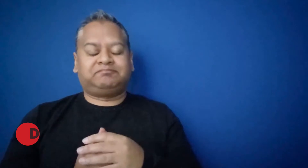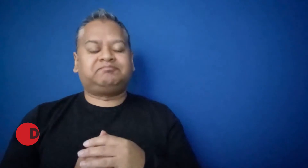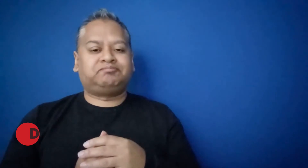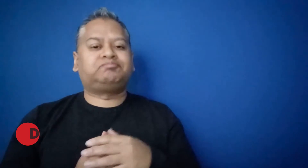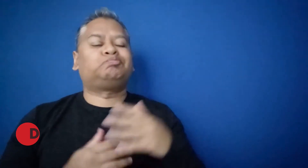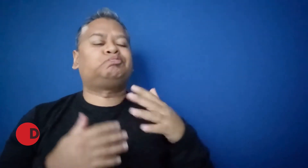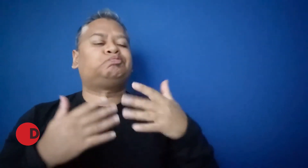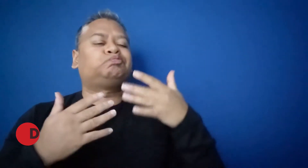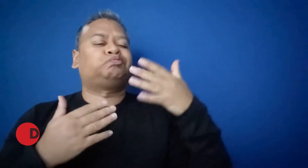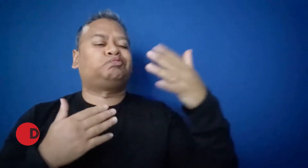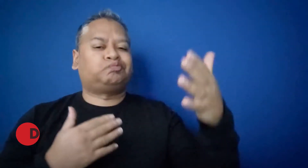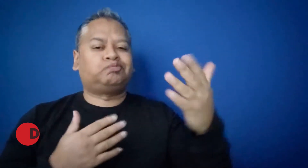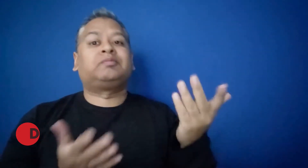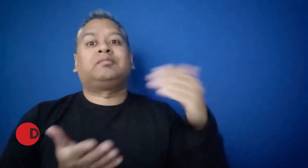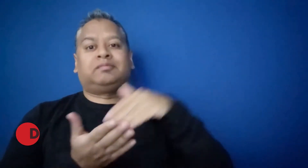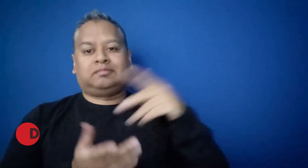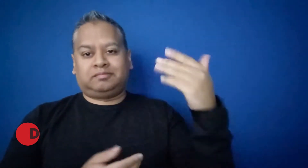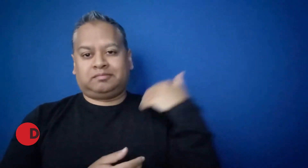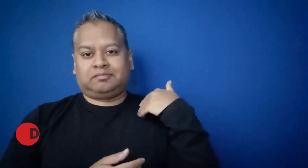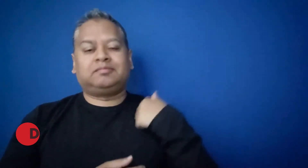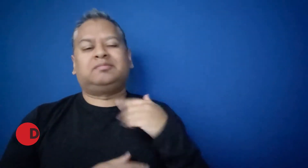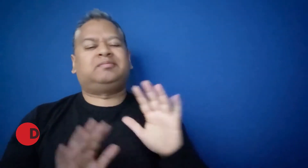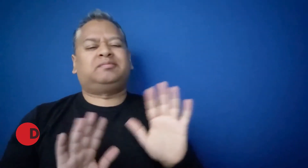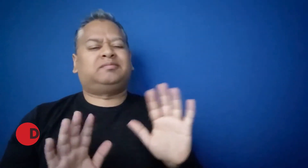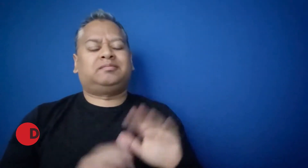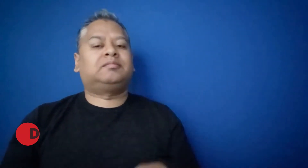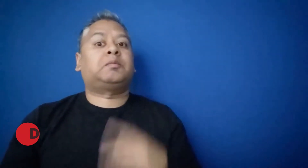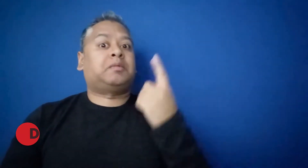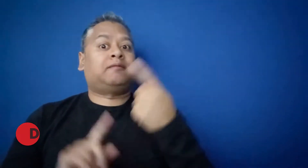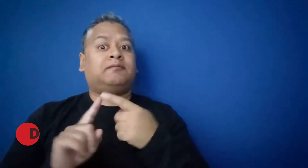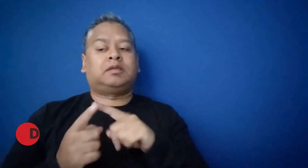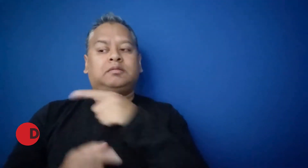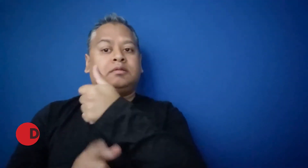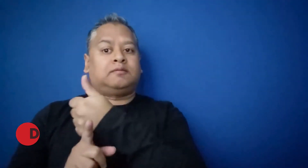A little while later, he asked again. I said no.